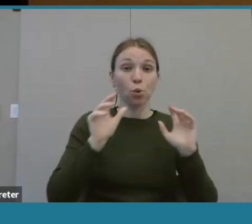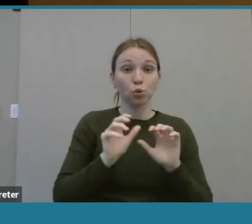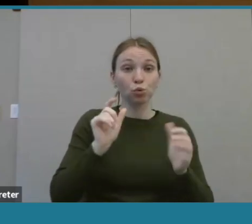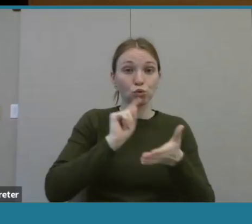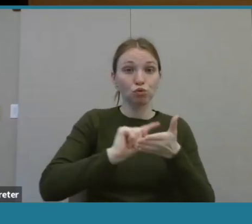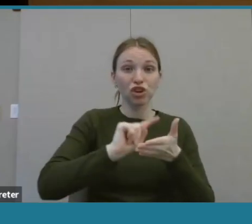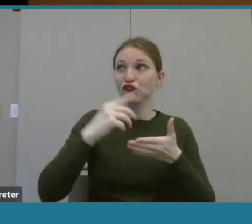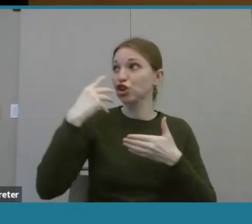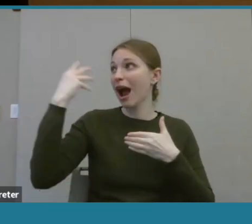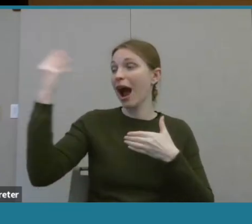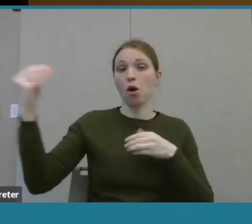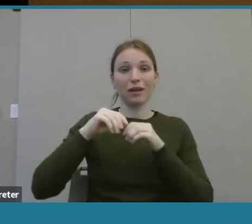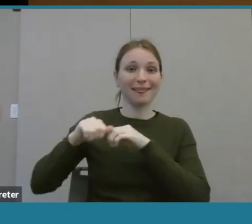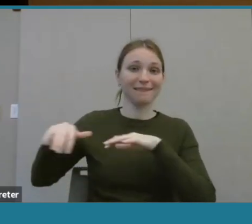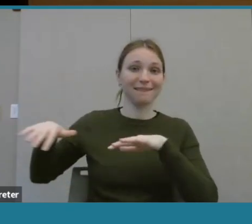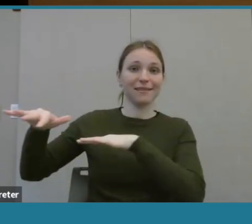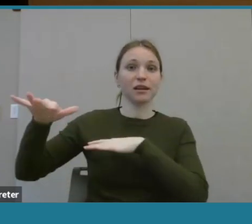You know, our folks working on giraffes actually are out in Tanzania.